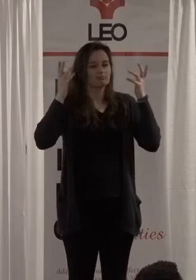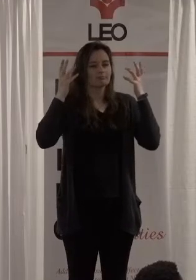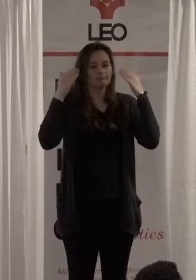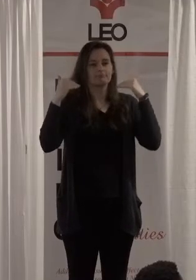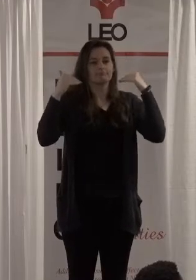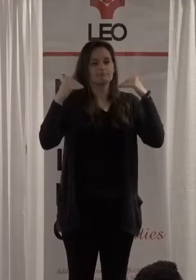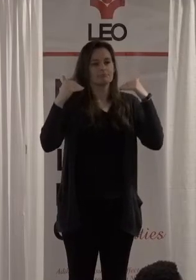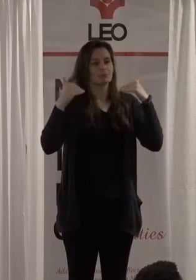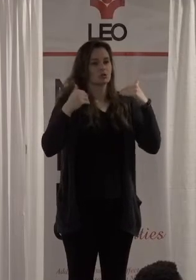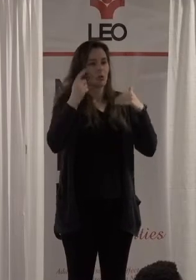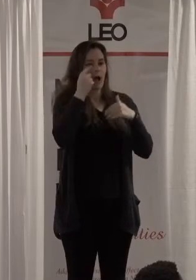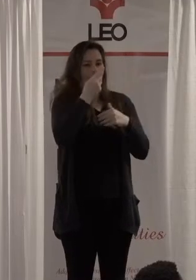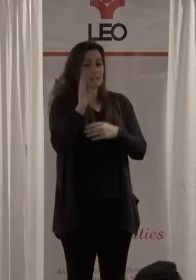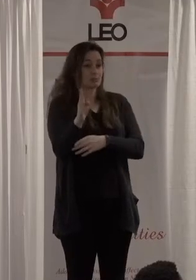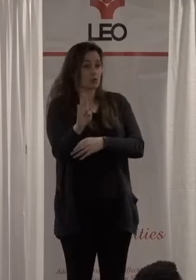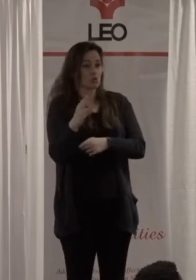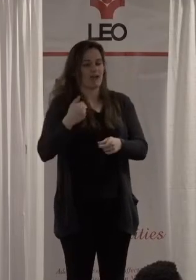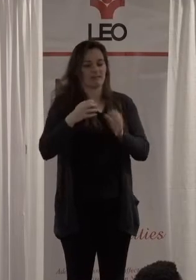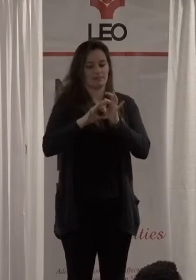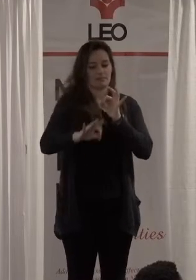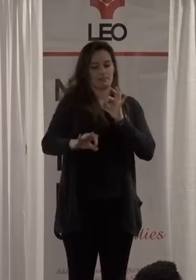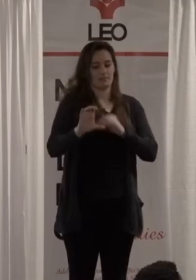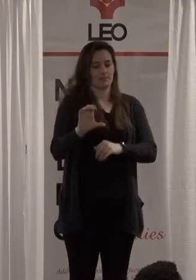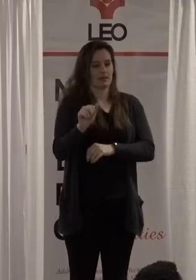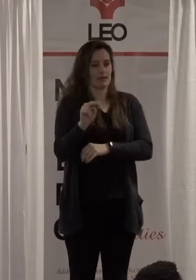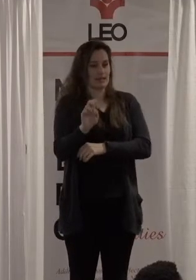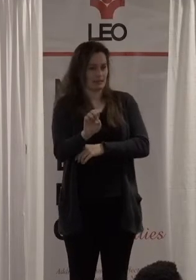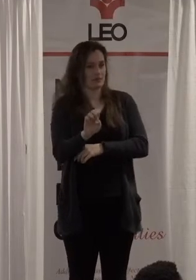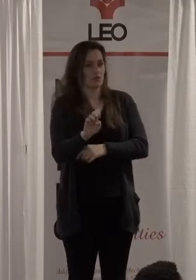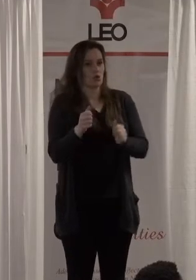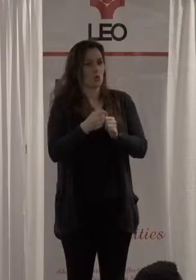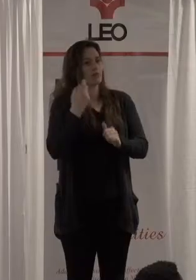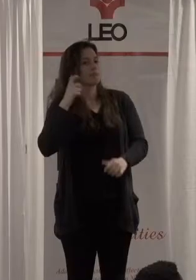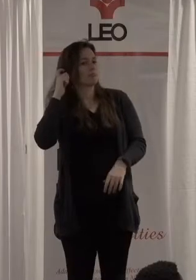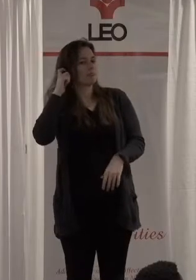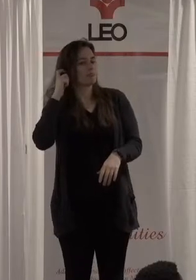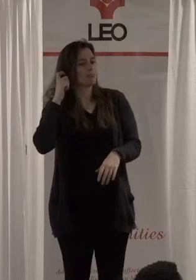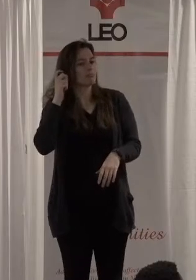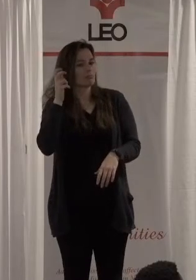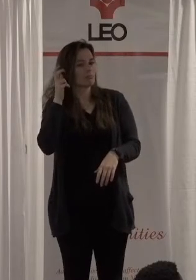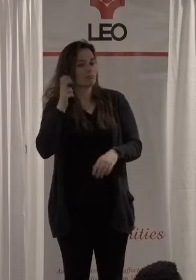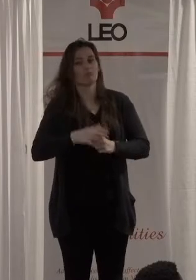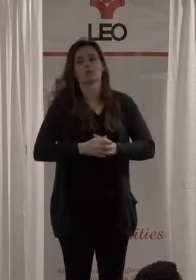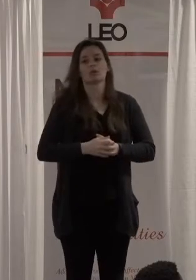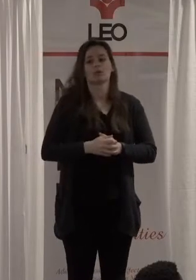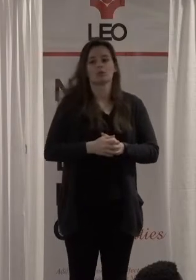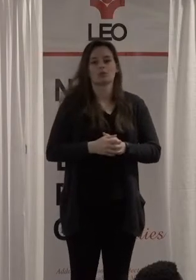AND USING MY PHONE WITH ONE EARPHONE IN. AS THE VICE CHAIR I REPRESENT THE BOARD,